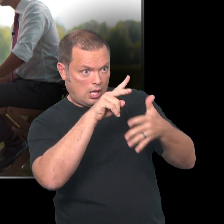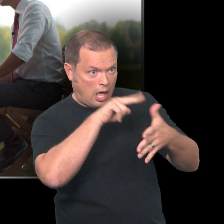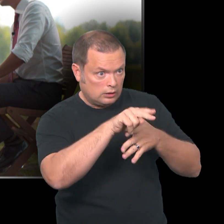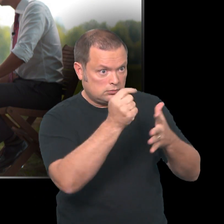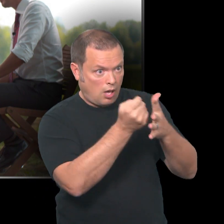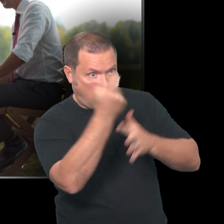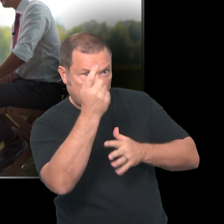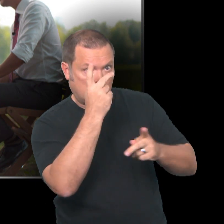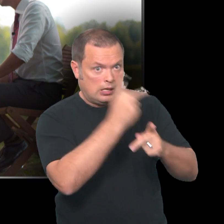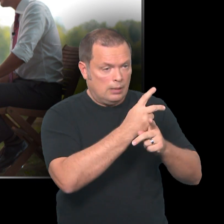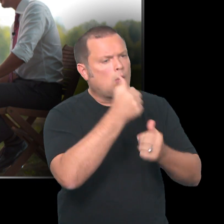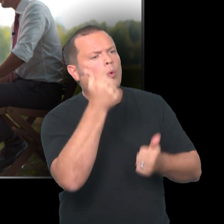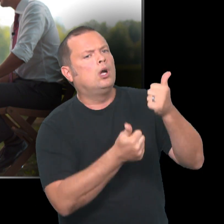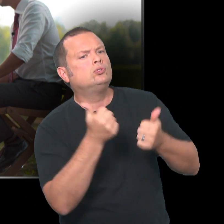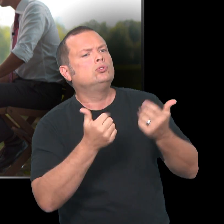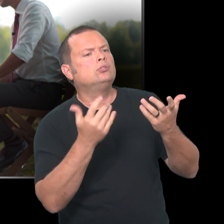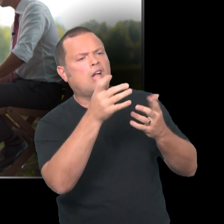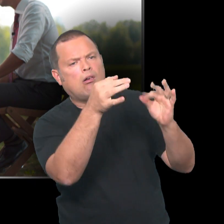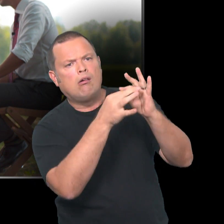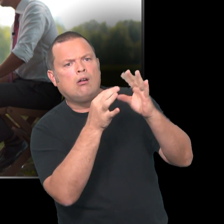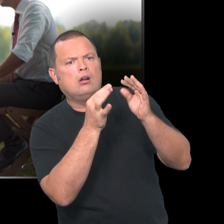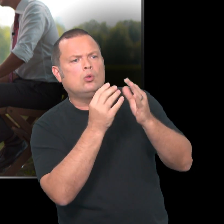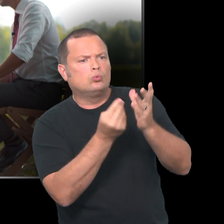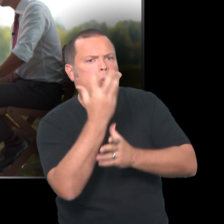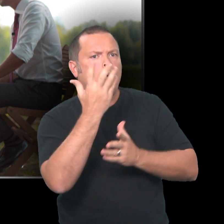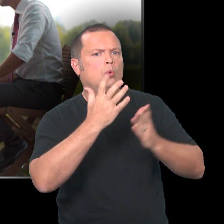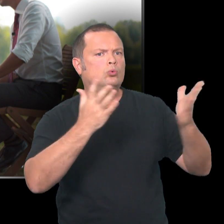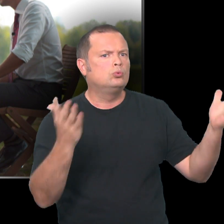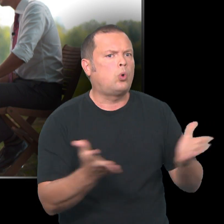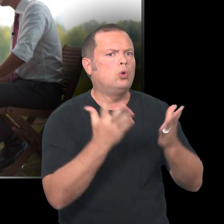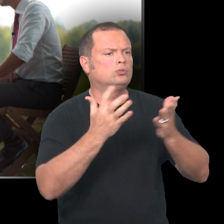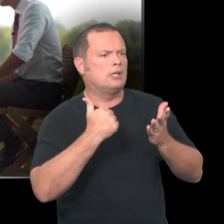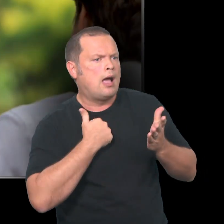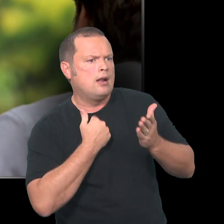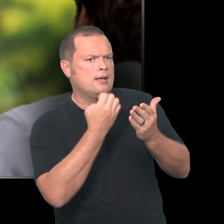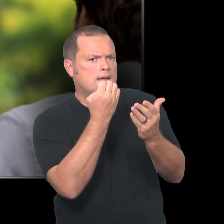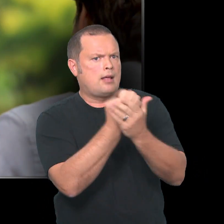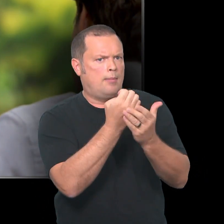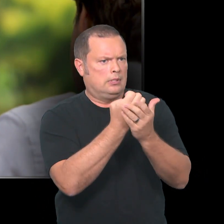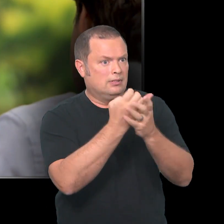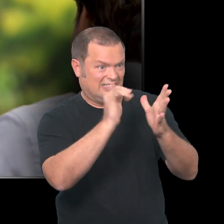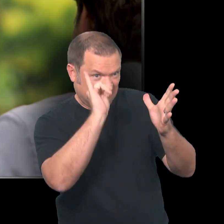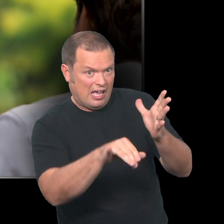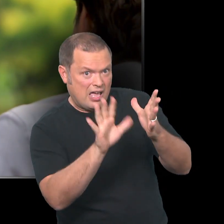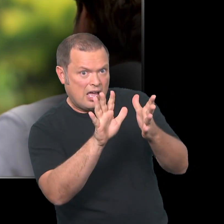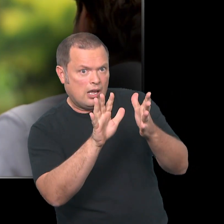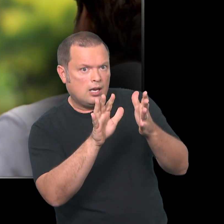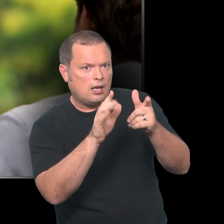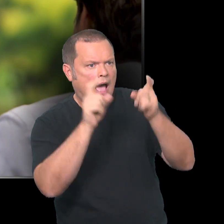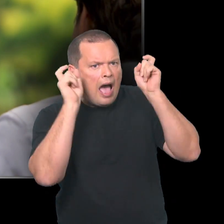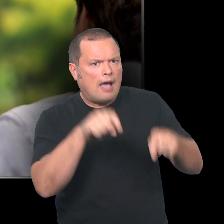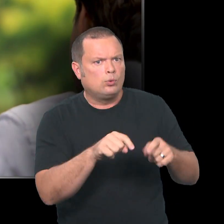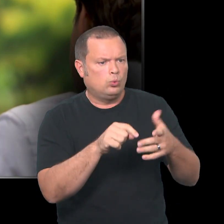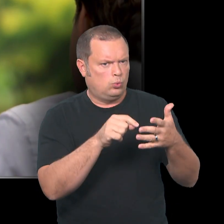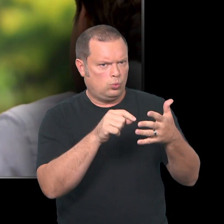you know, you talk about growth and trying to encourage growth in the Canadian economy,